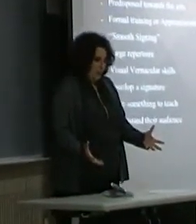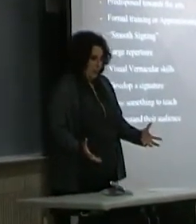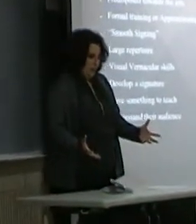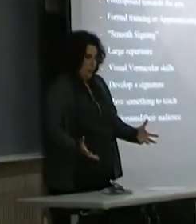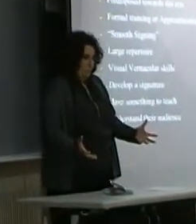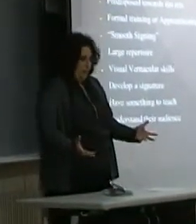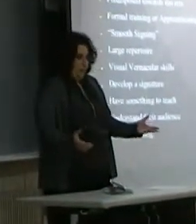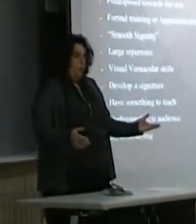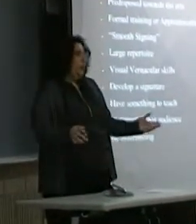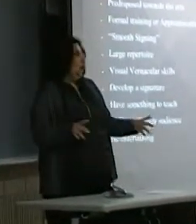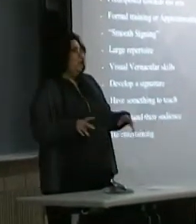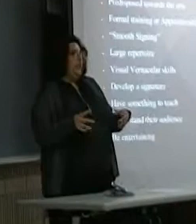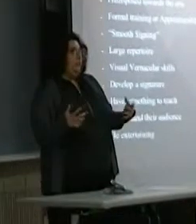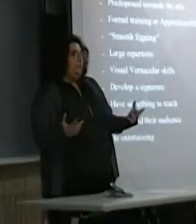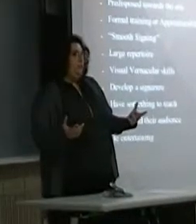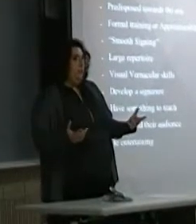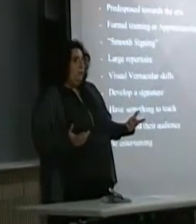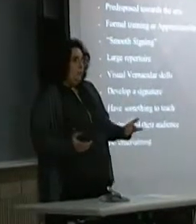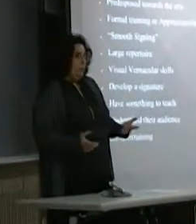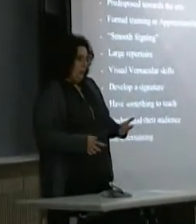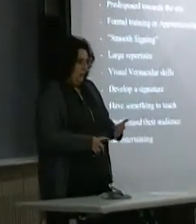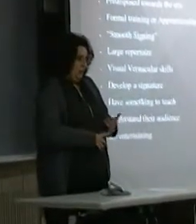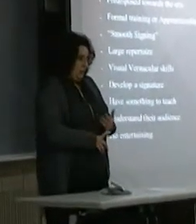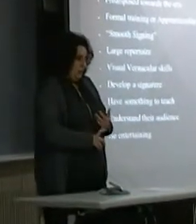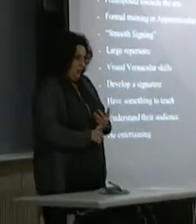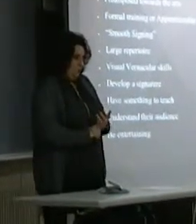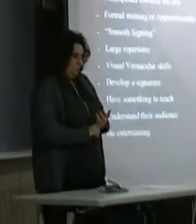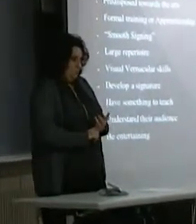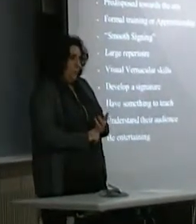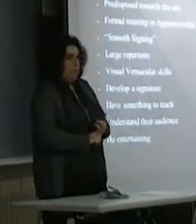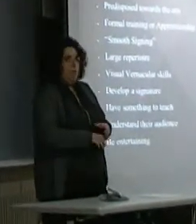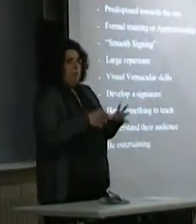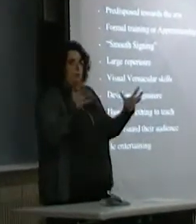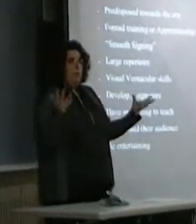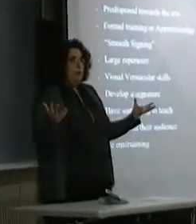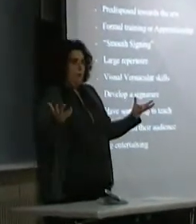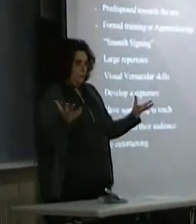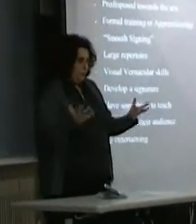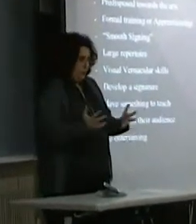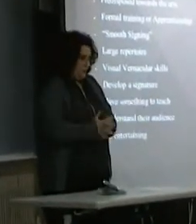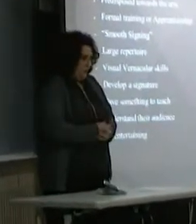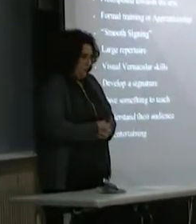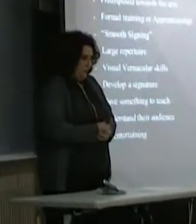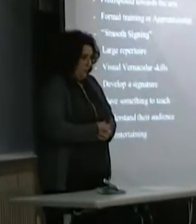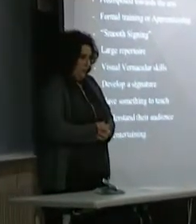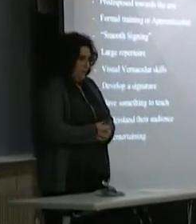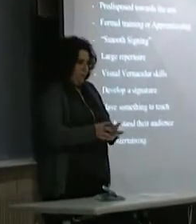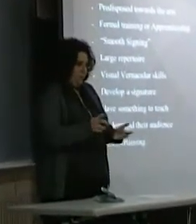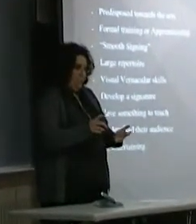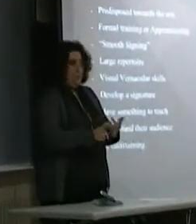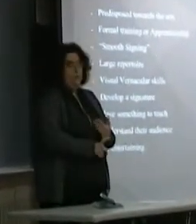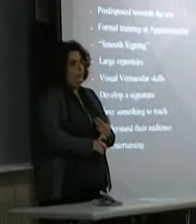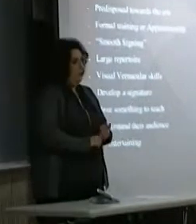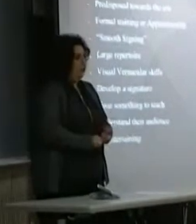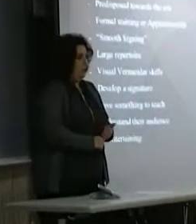They have a large ASL vocabulary and repertoire, they have visual vernacular skills,